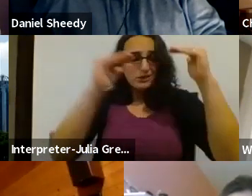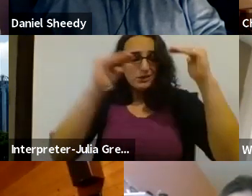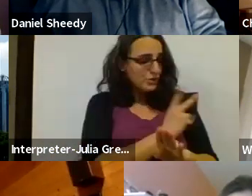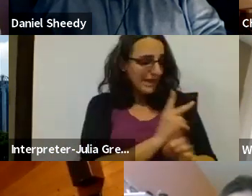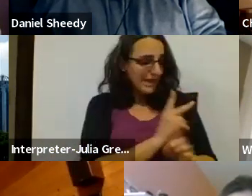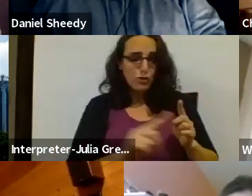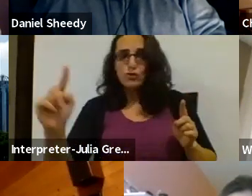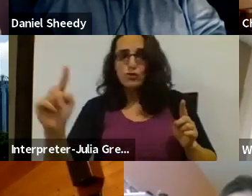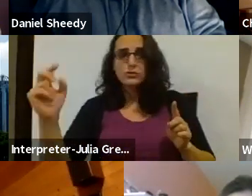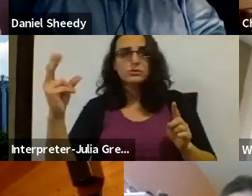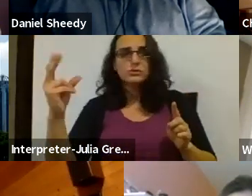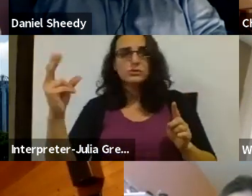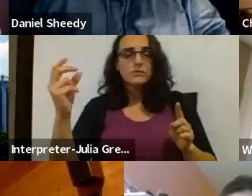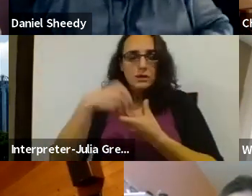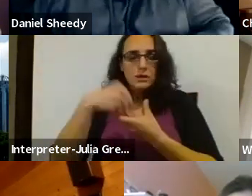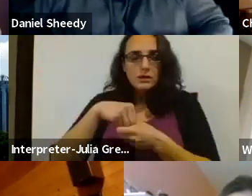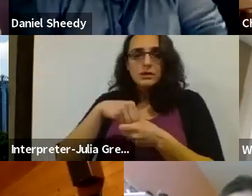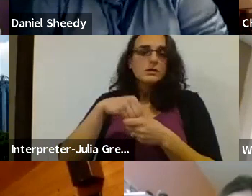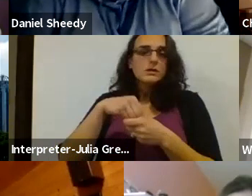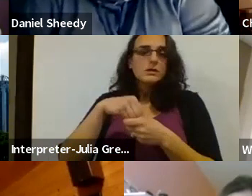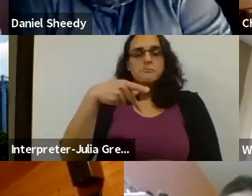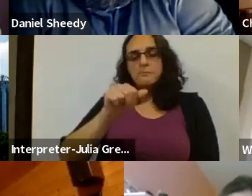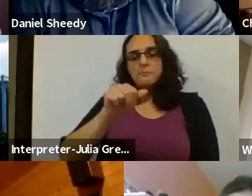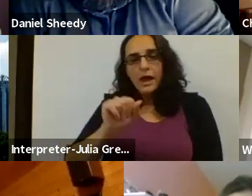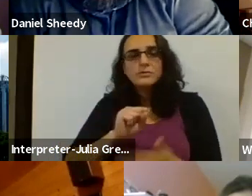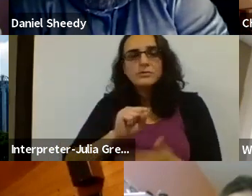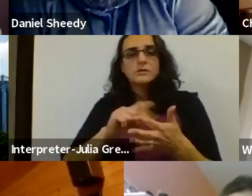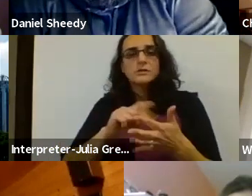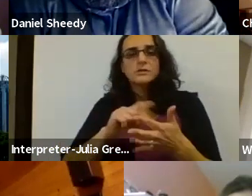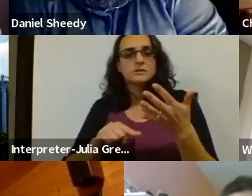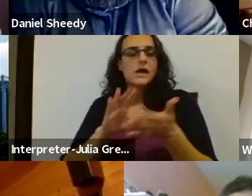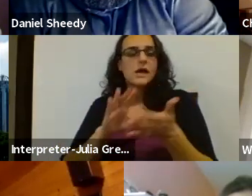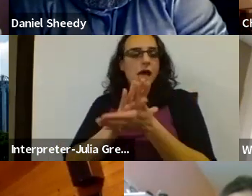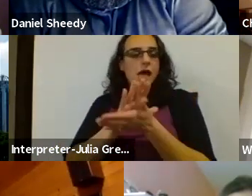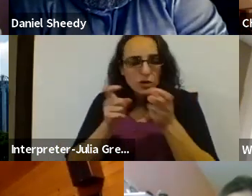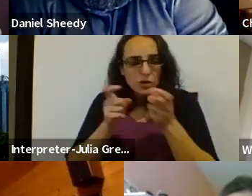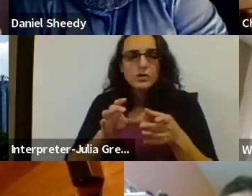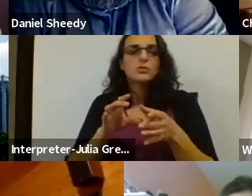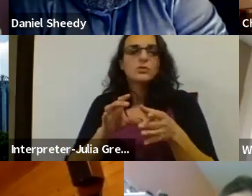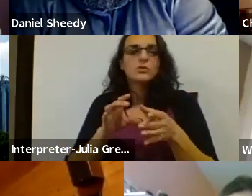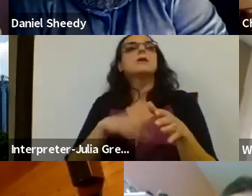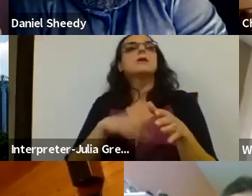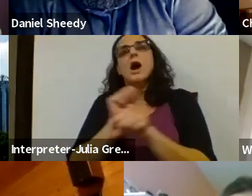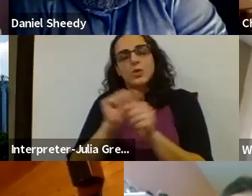Christina Scilingo: And that includes power professionals. I've worked with academic coordinators. I've worked with the other instructional coaches in district.